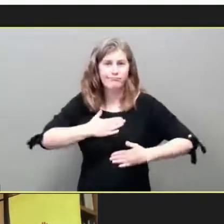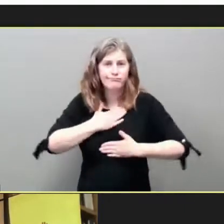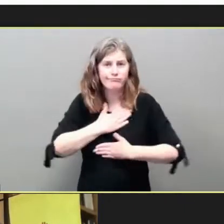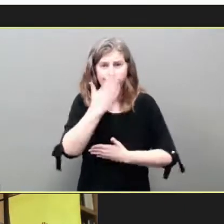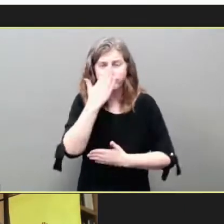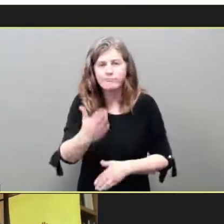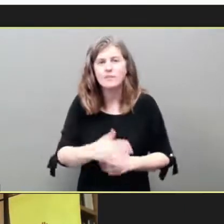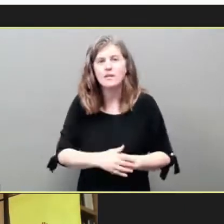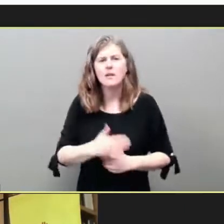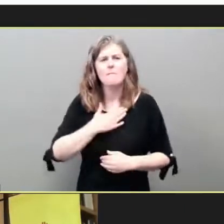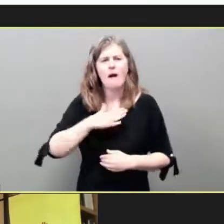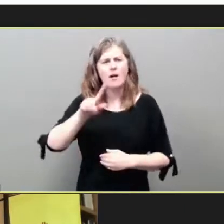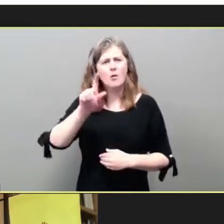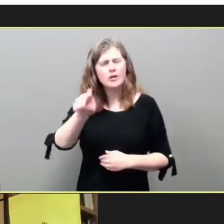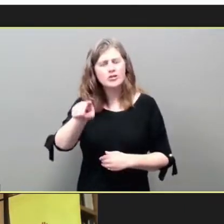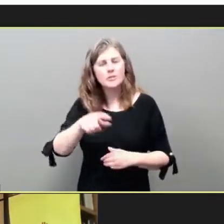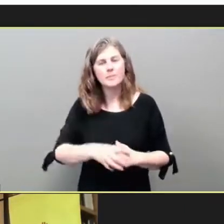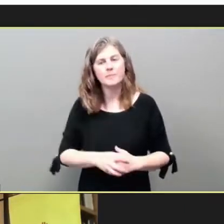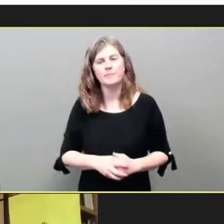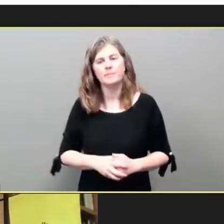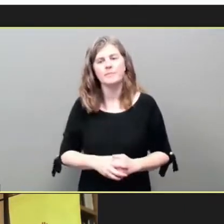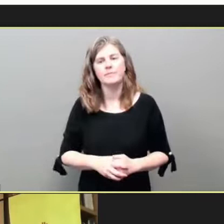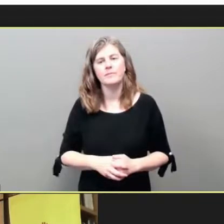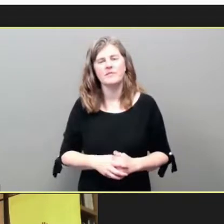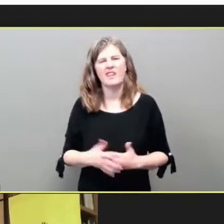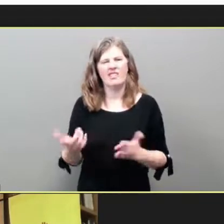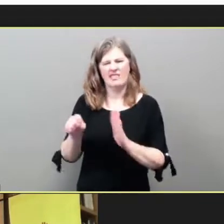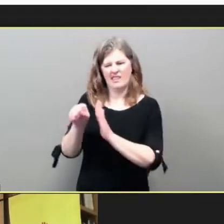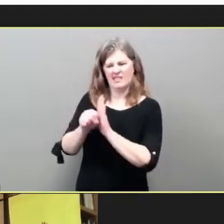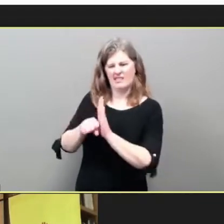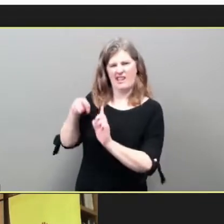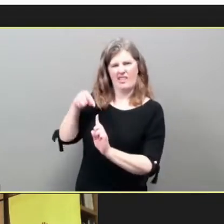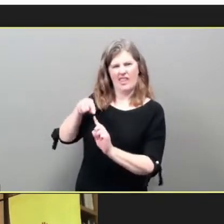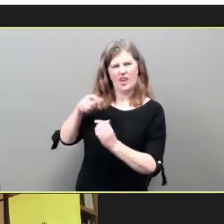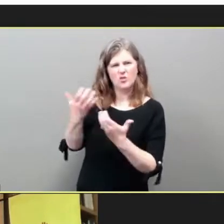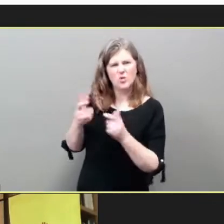question is what is the state doing specifically to help improve vaccine